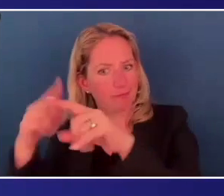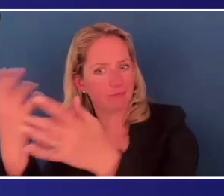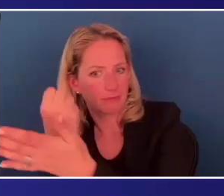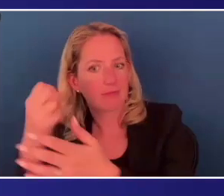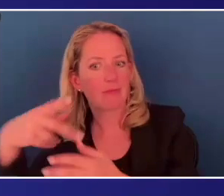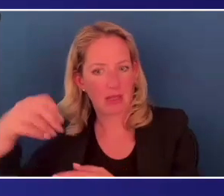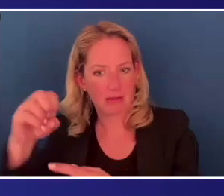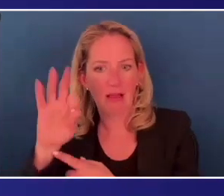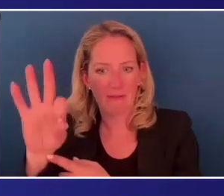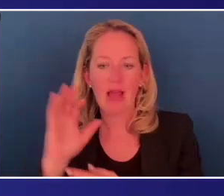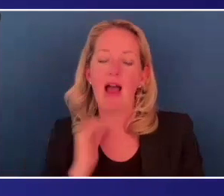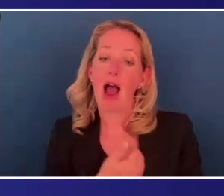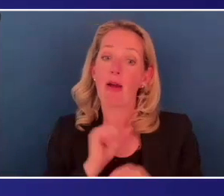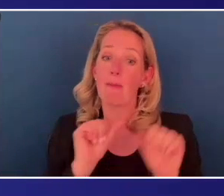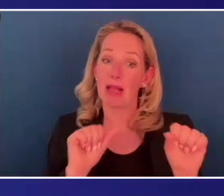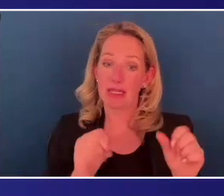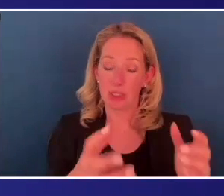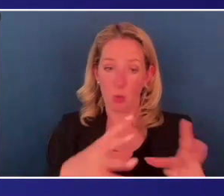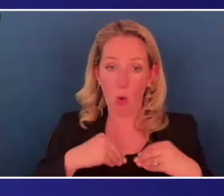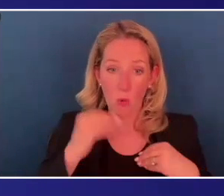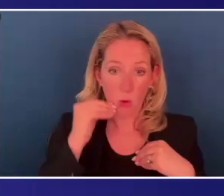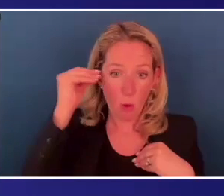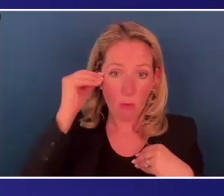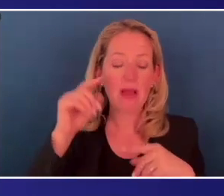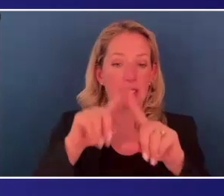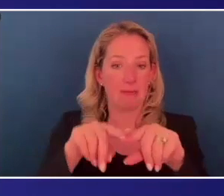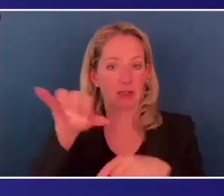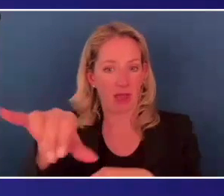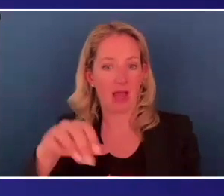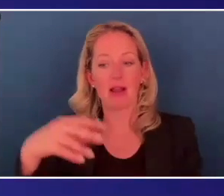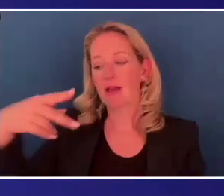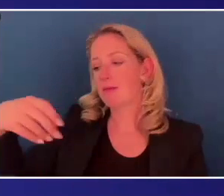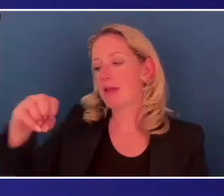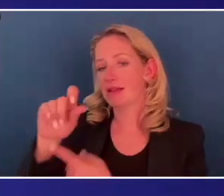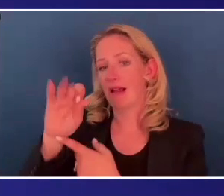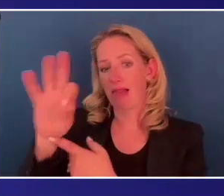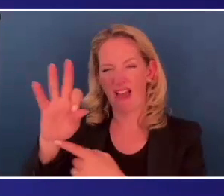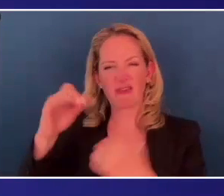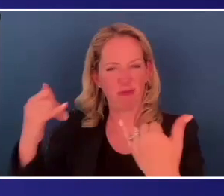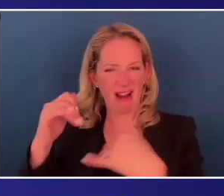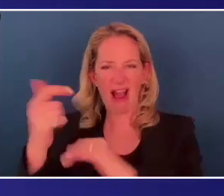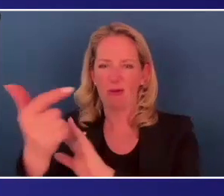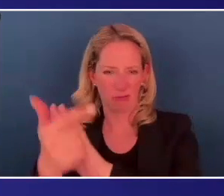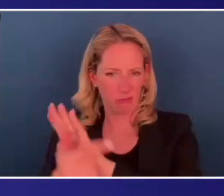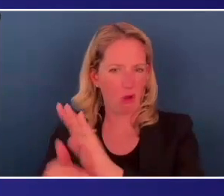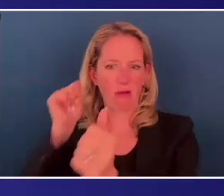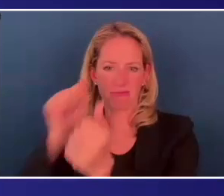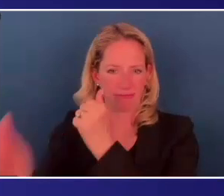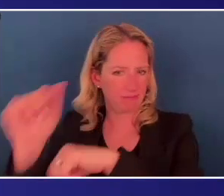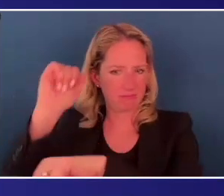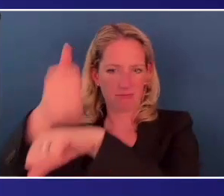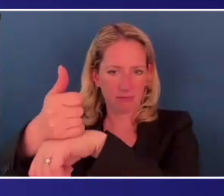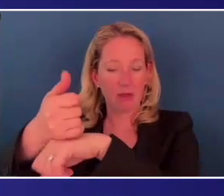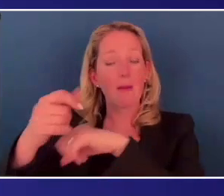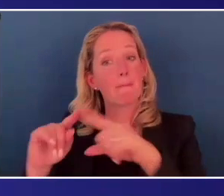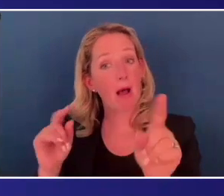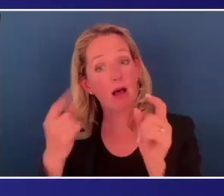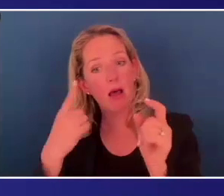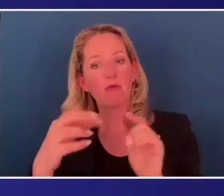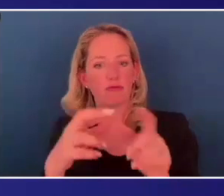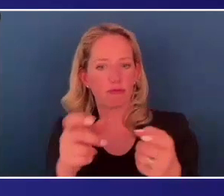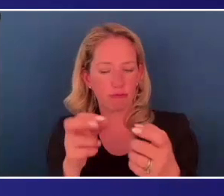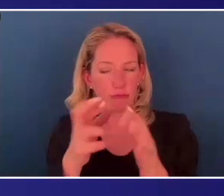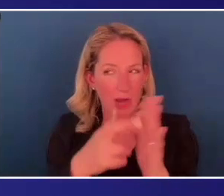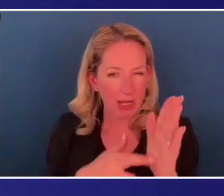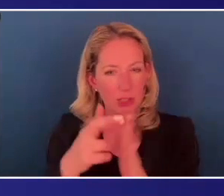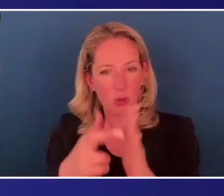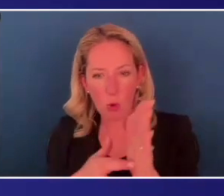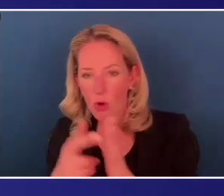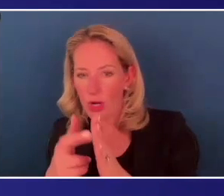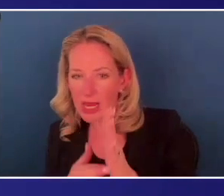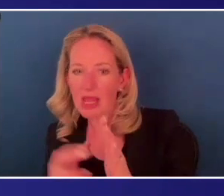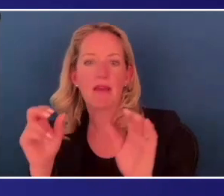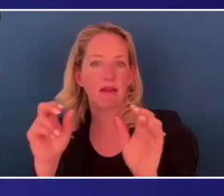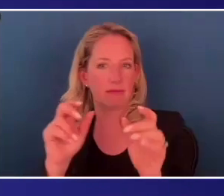Now, PSLF is for the moment inshrined in statute. However, the regulatory changes the department makes can easily rob us of the loan discharge we've been working towards.